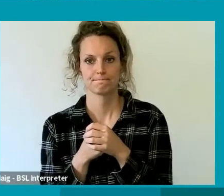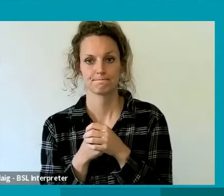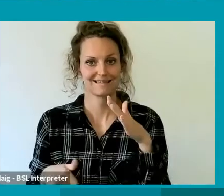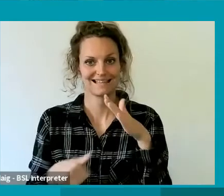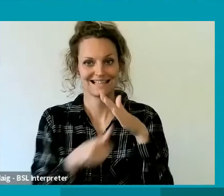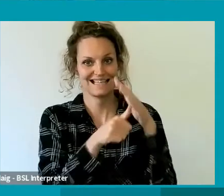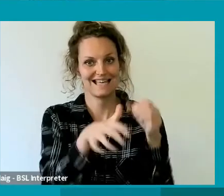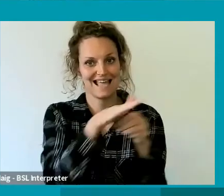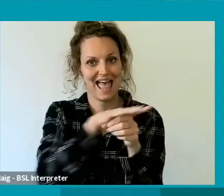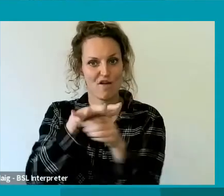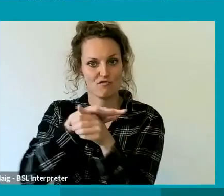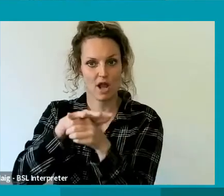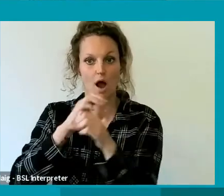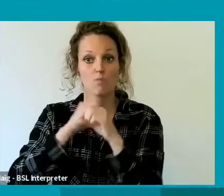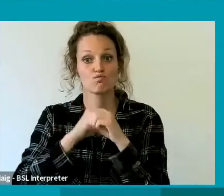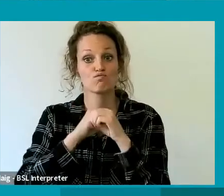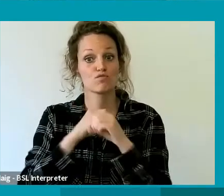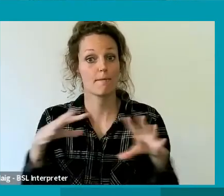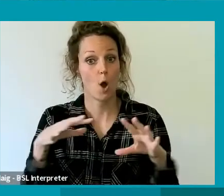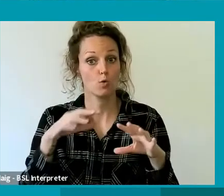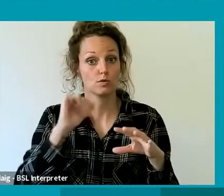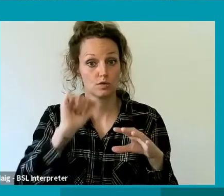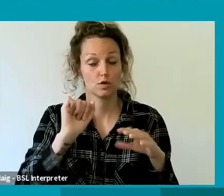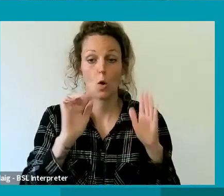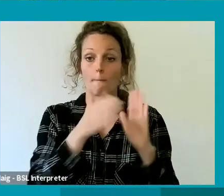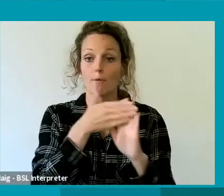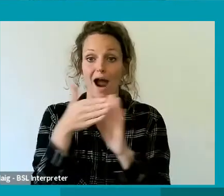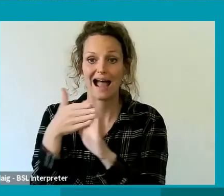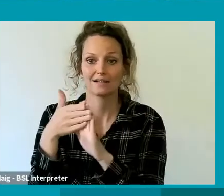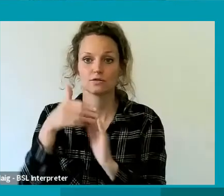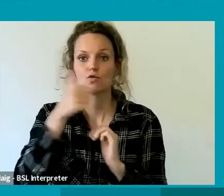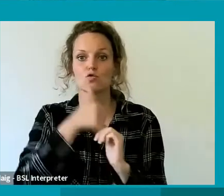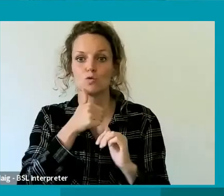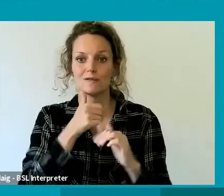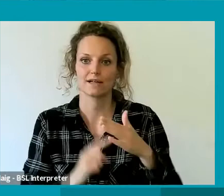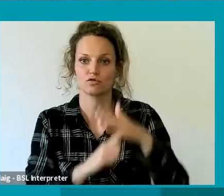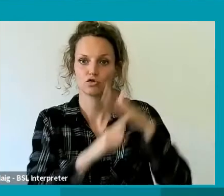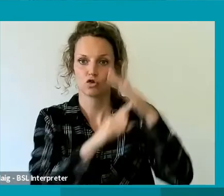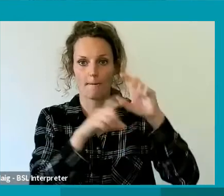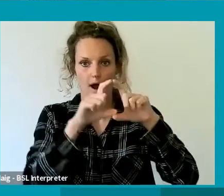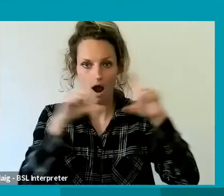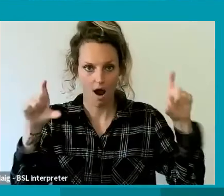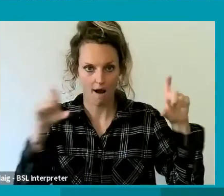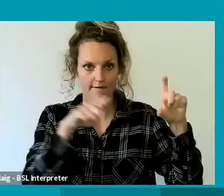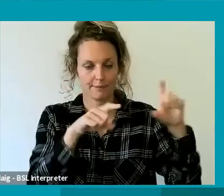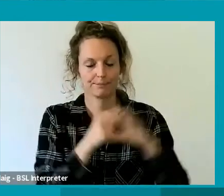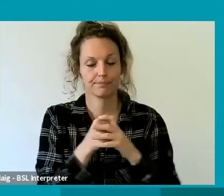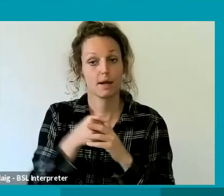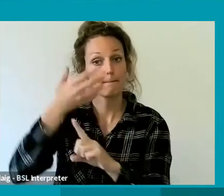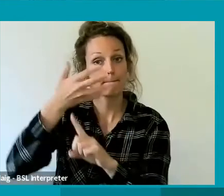is in that top half, so it's in the photo. The background photo, the LinkedIn headline,